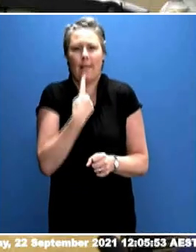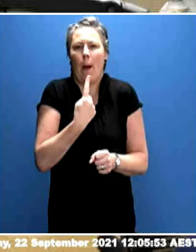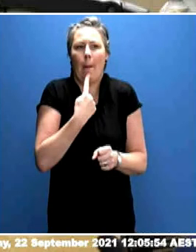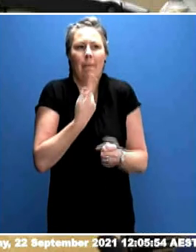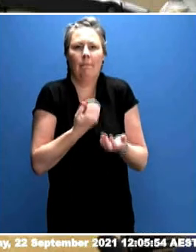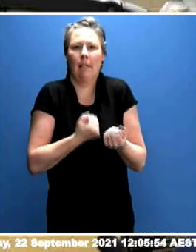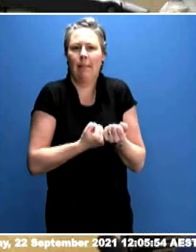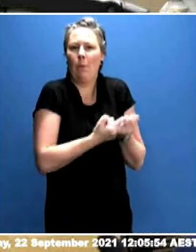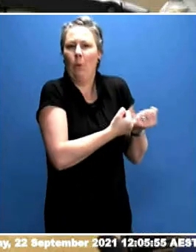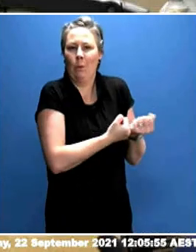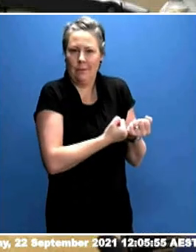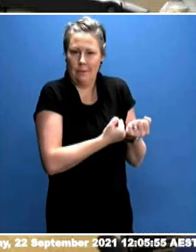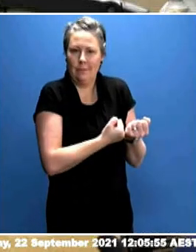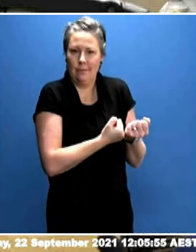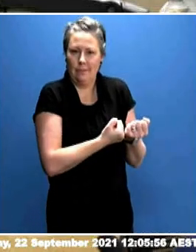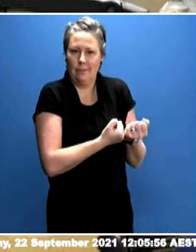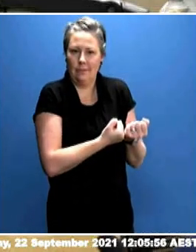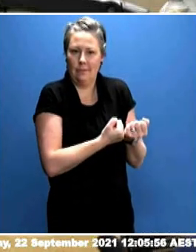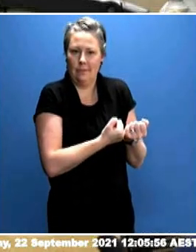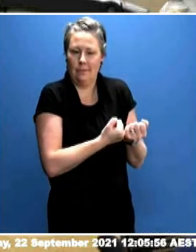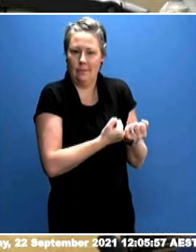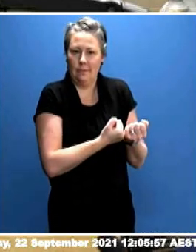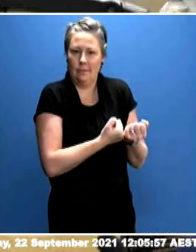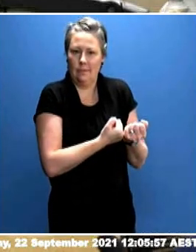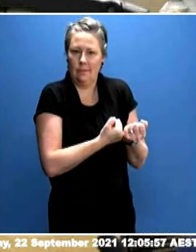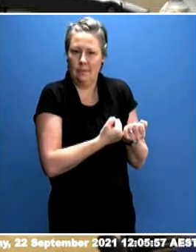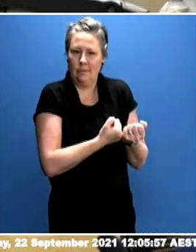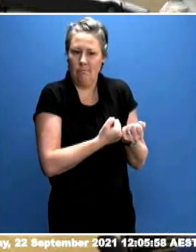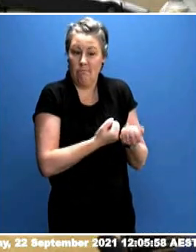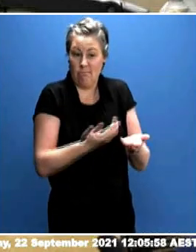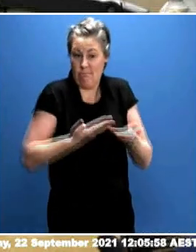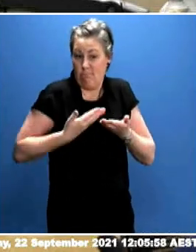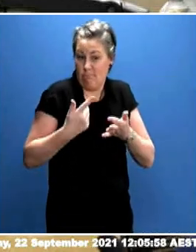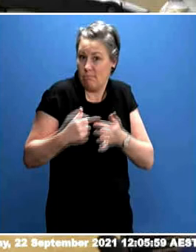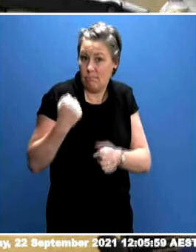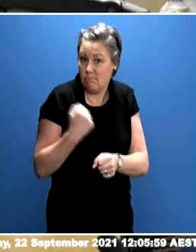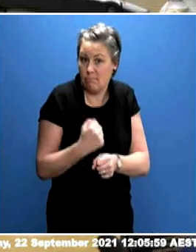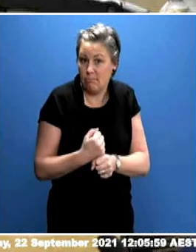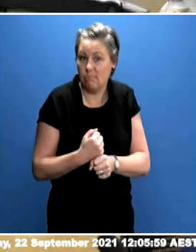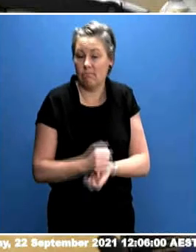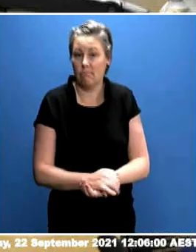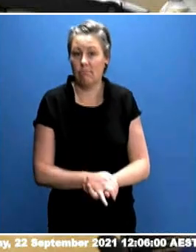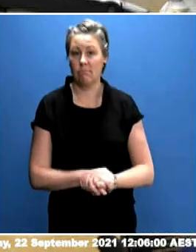or support that in that type of scenario might be things that would